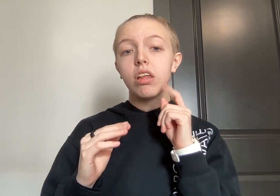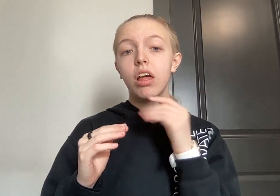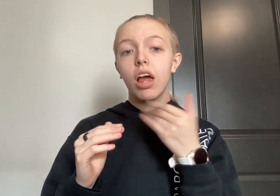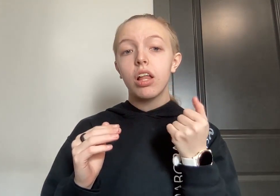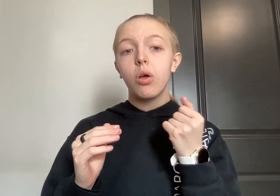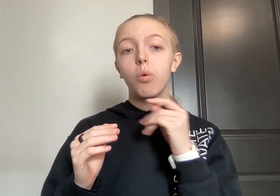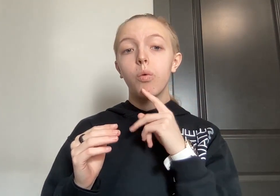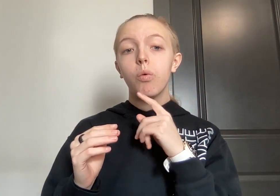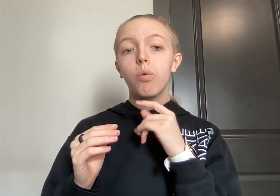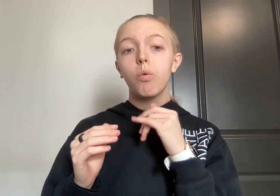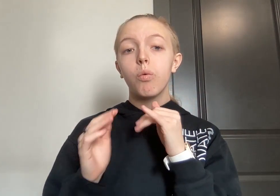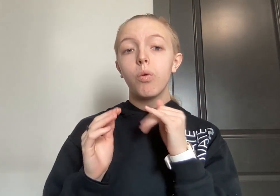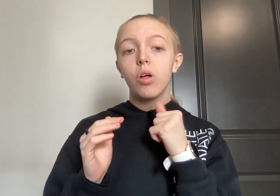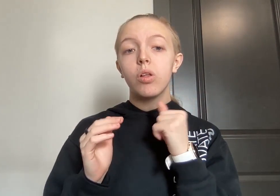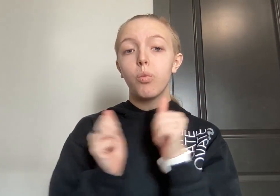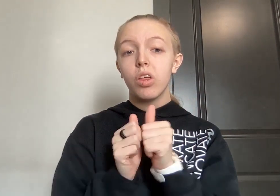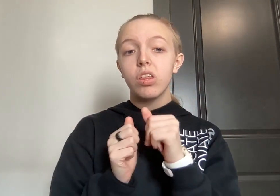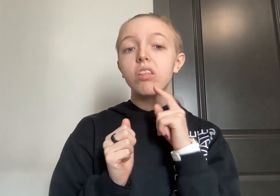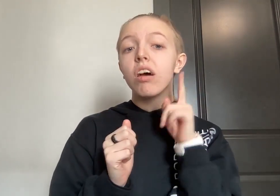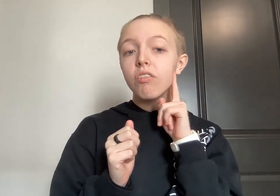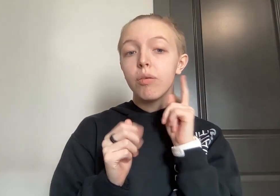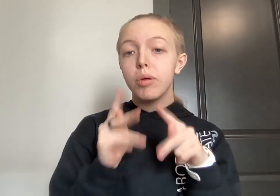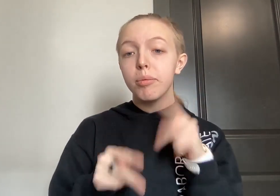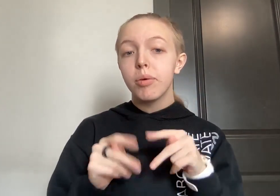and with deaf people.